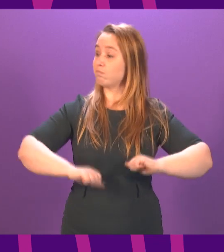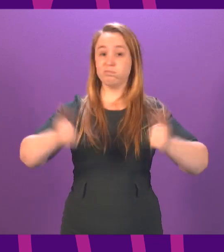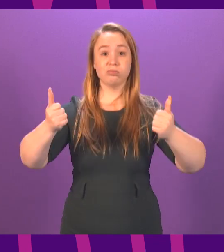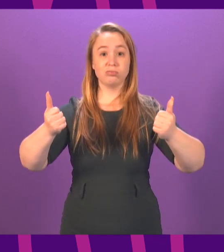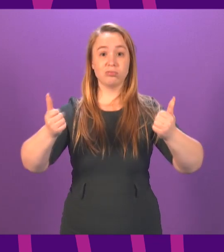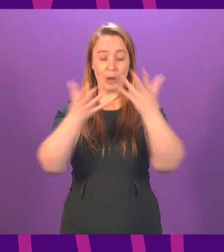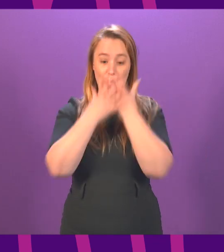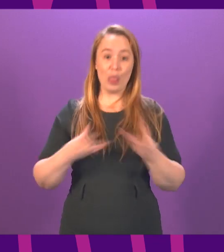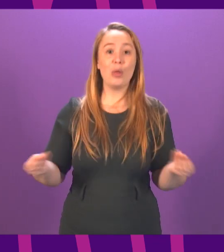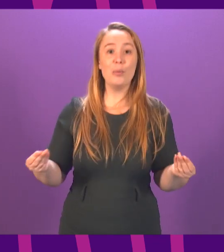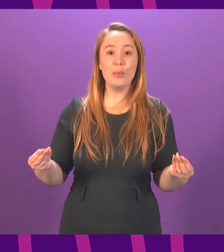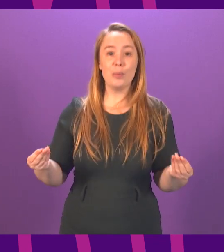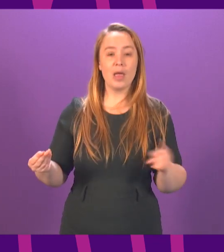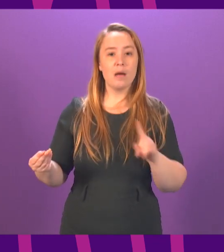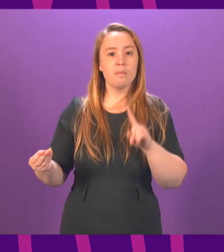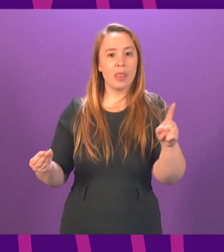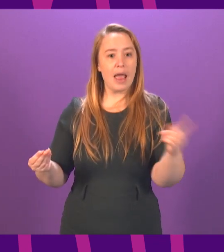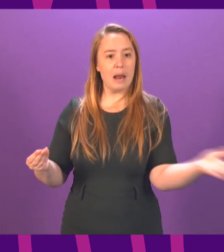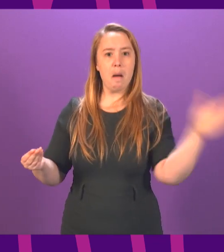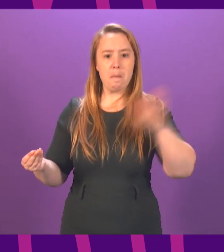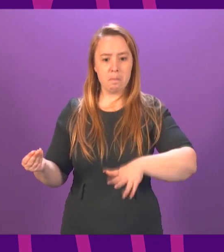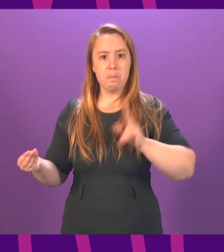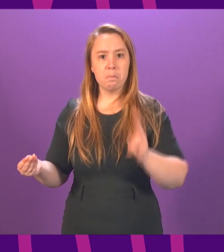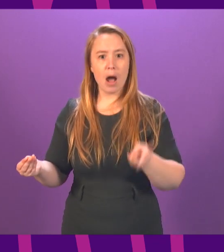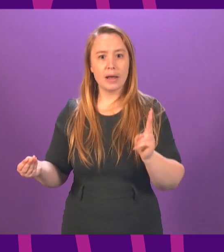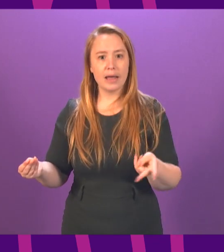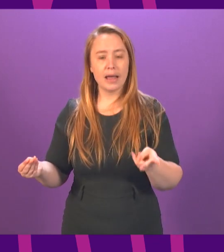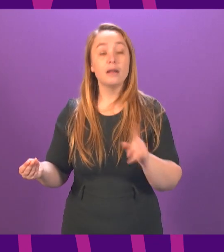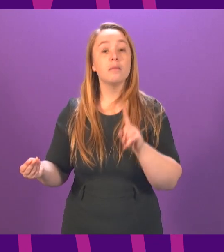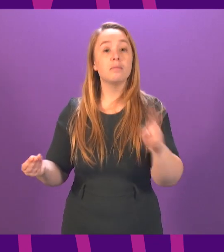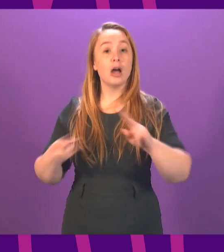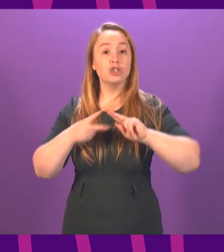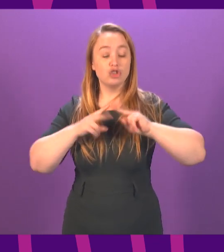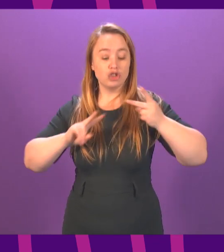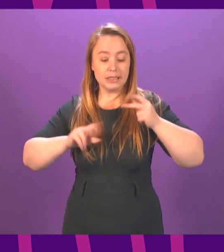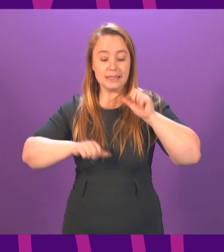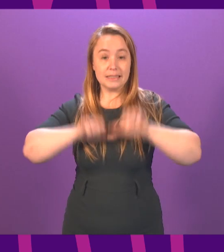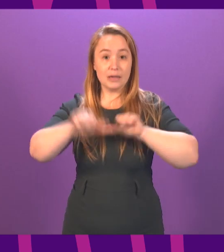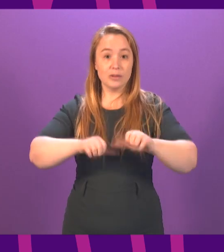the time, but genomic sequencing has since proved it to be true. We must learn that